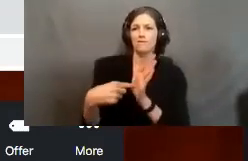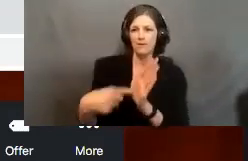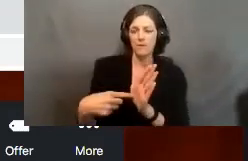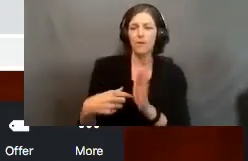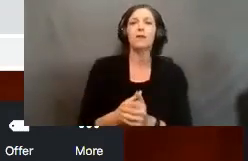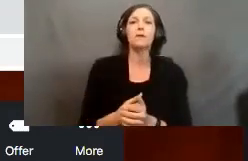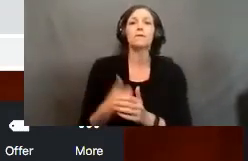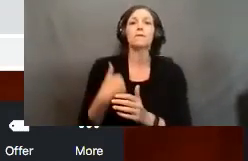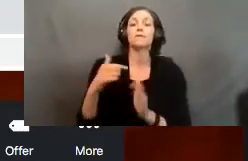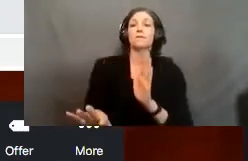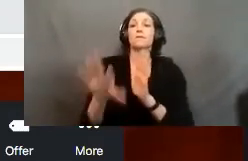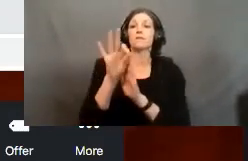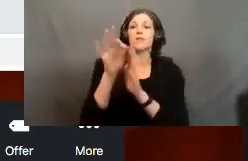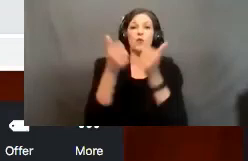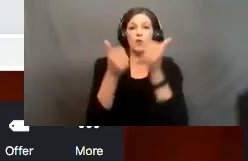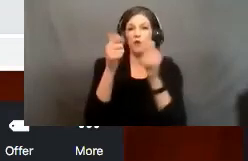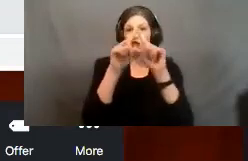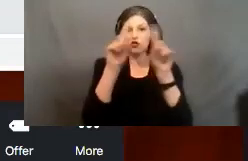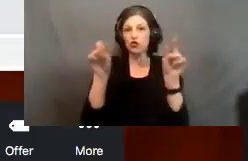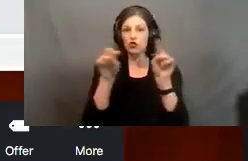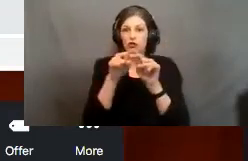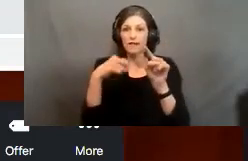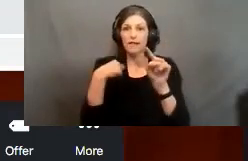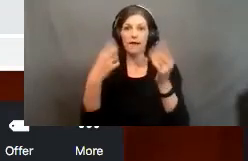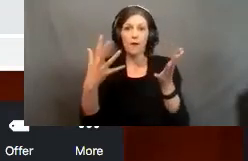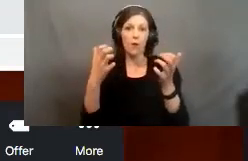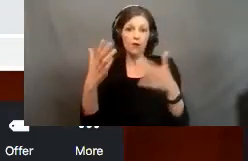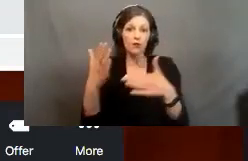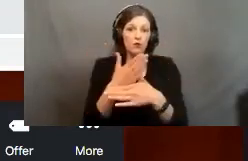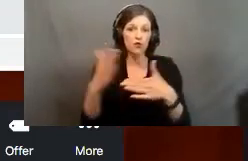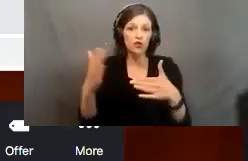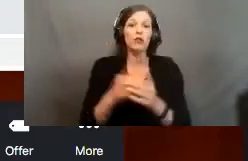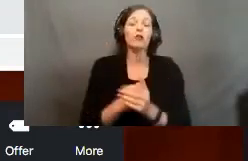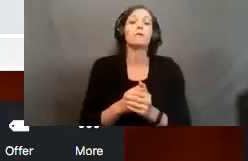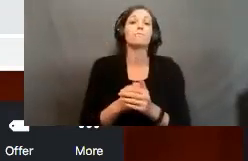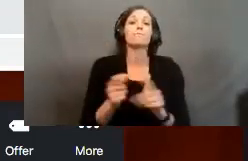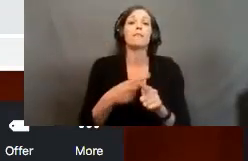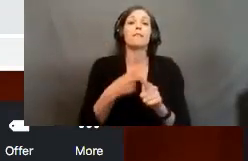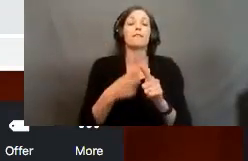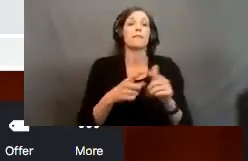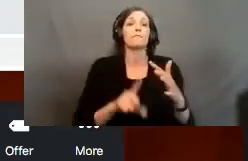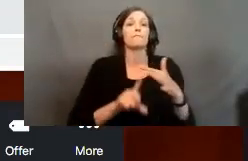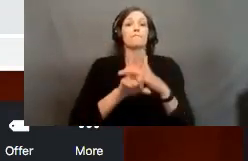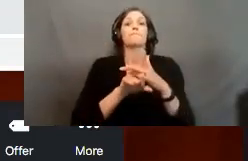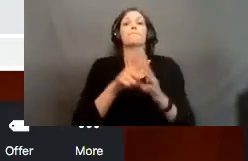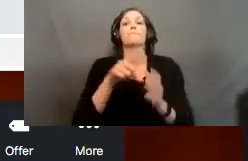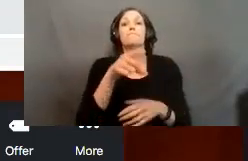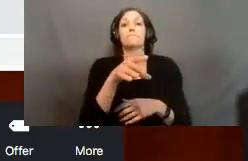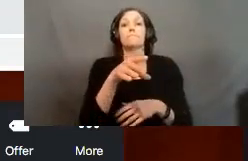screen I want to share and then it will appear 12:35:20 in the platform for everybody